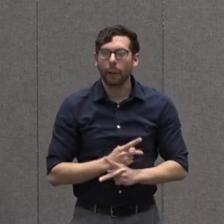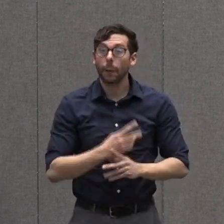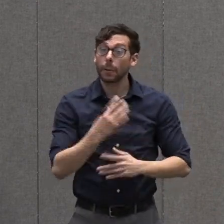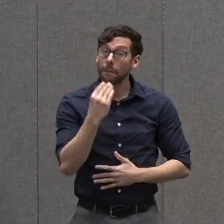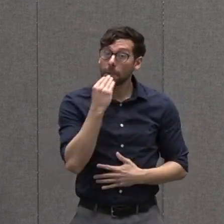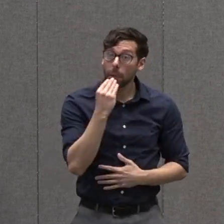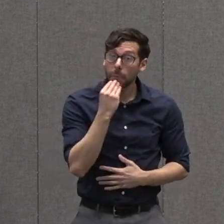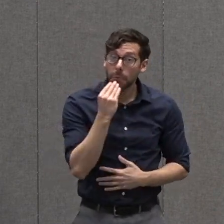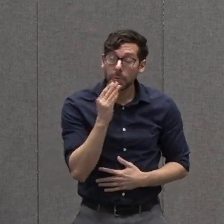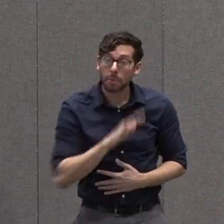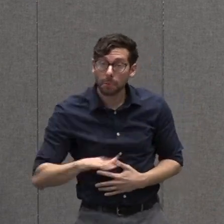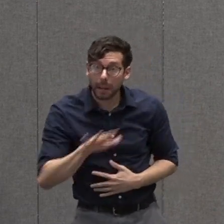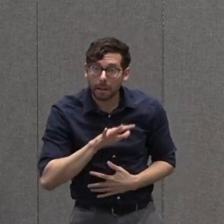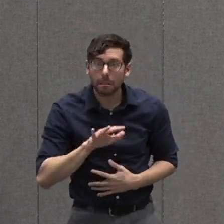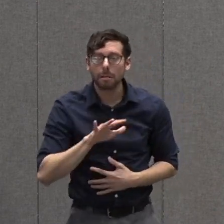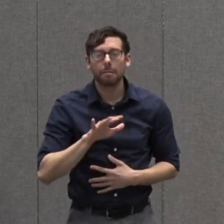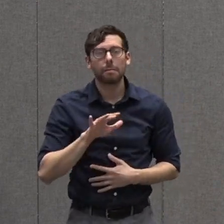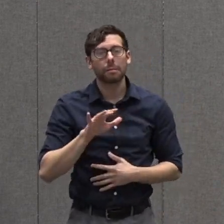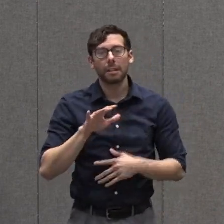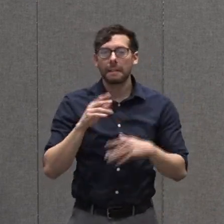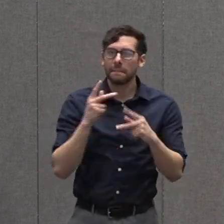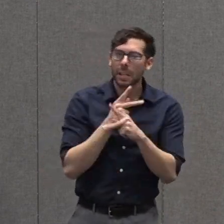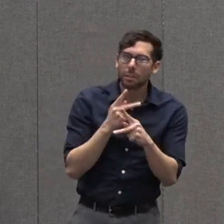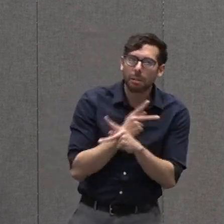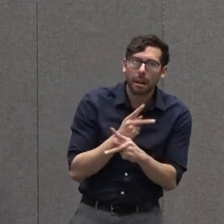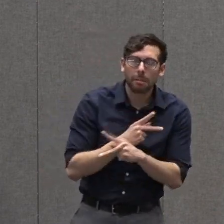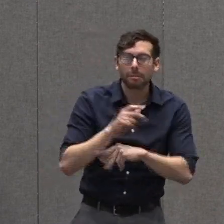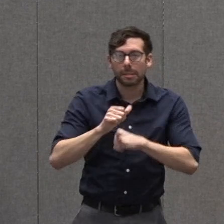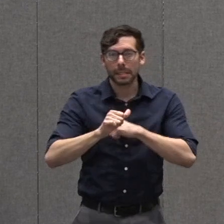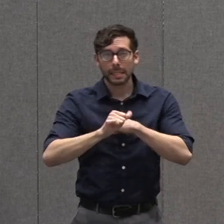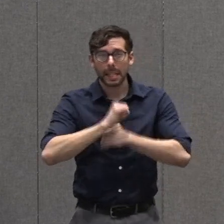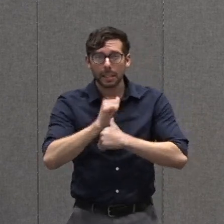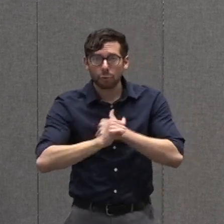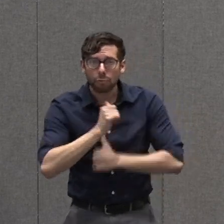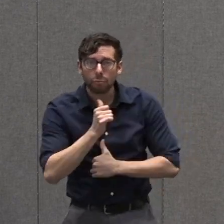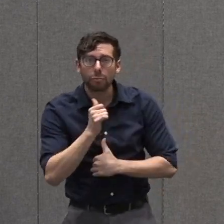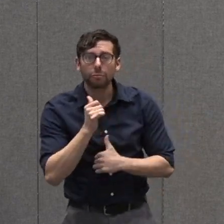possibly danger, a dangerous animal approaching, or a mate.